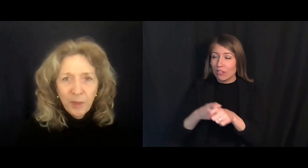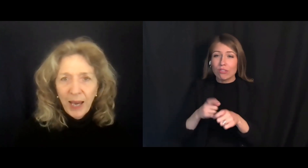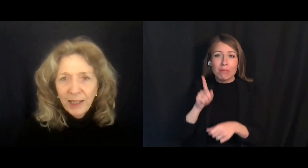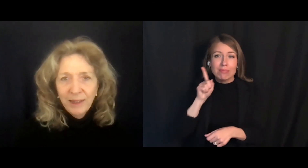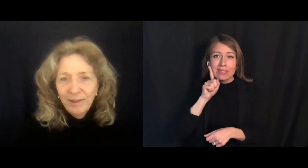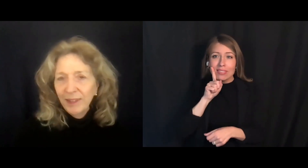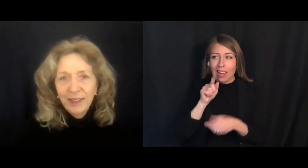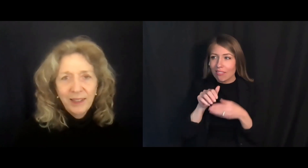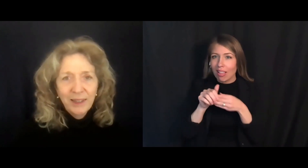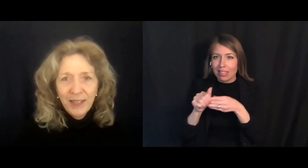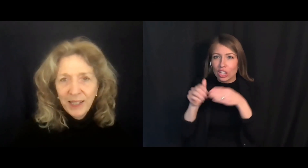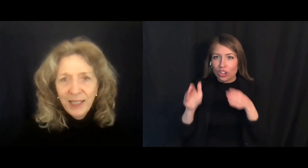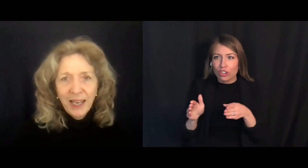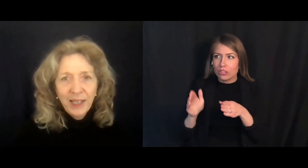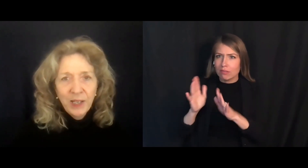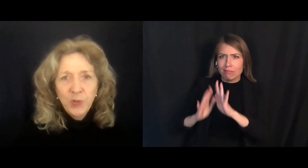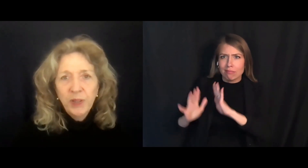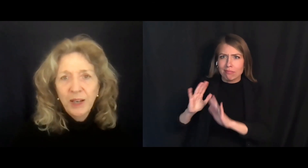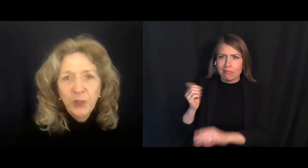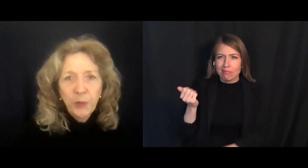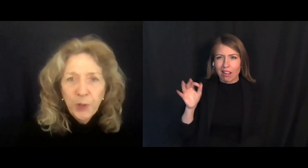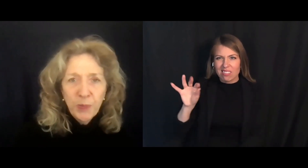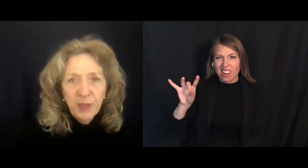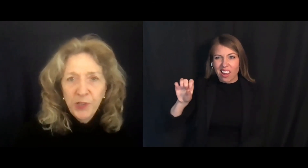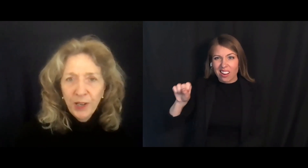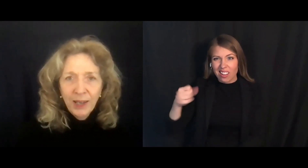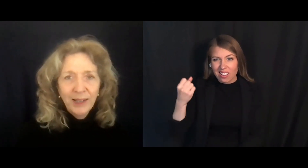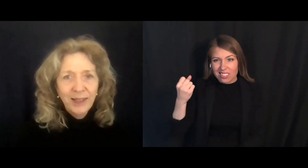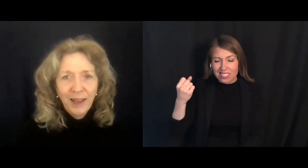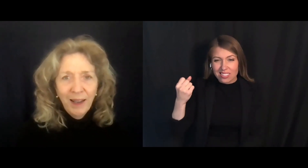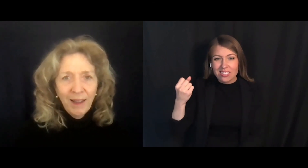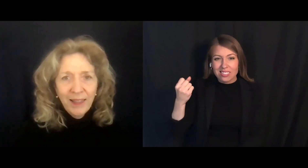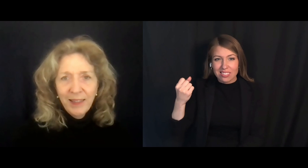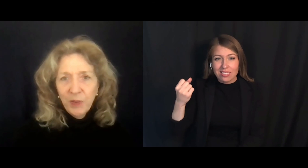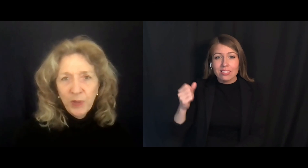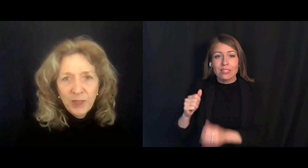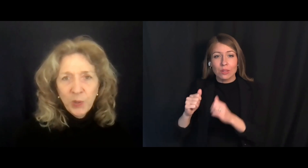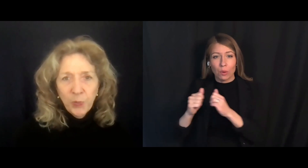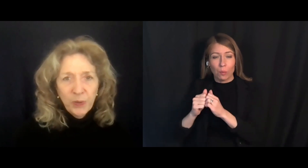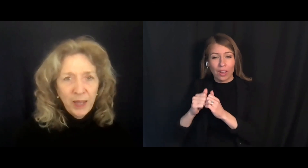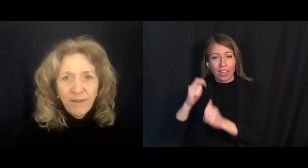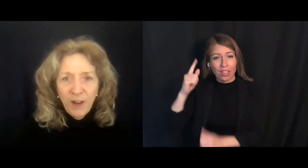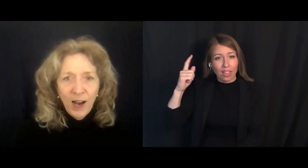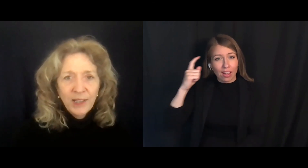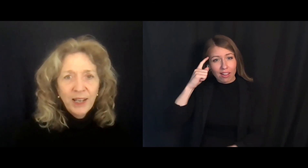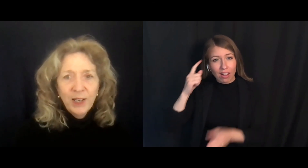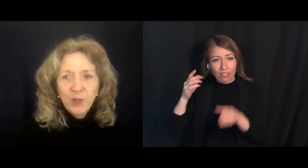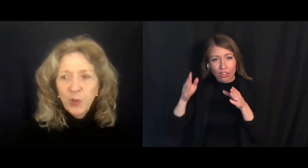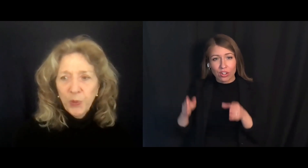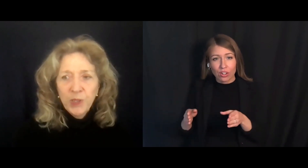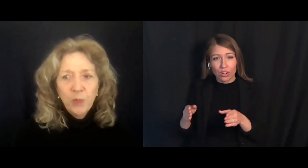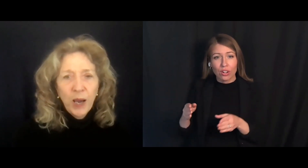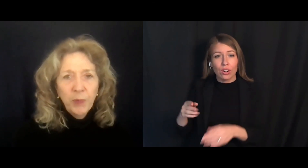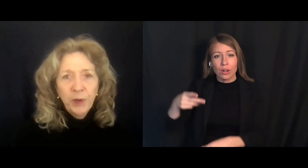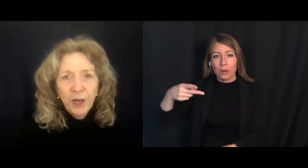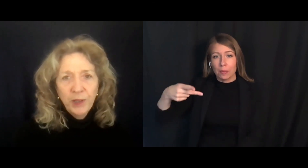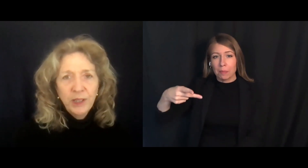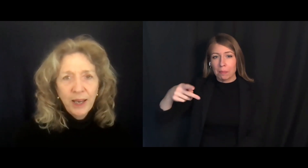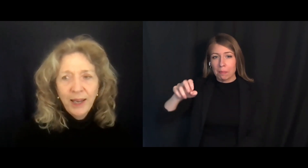back in the 1980's with Governor Perpich, and they fought, and it's the reason why we are here today.